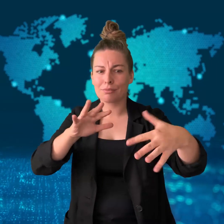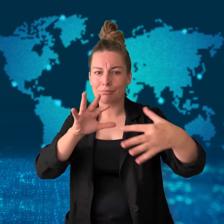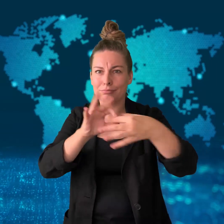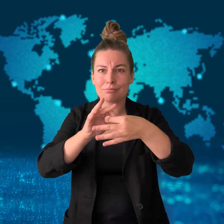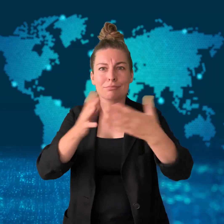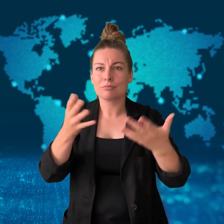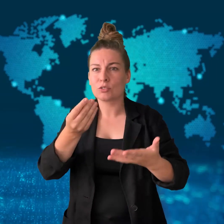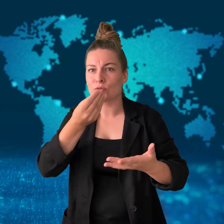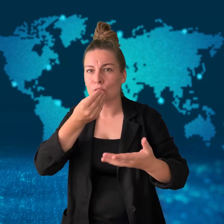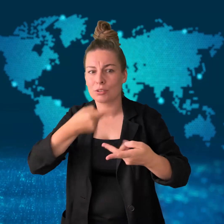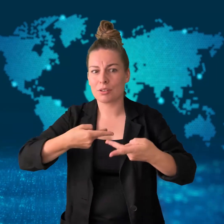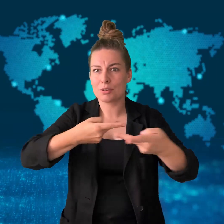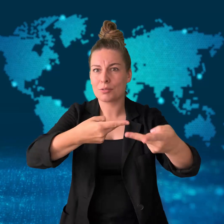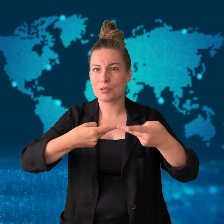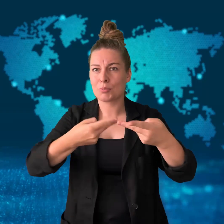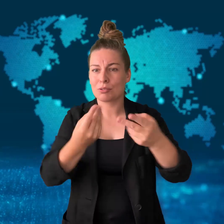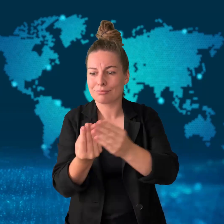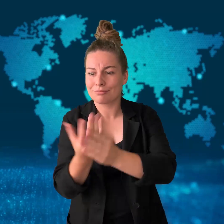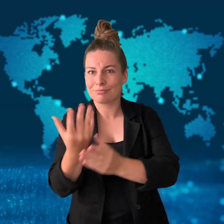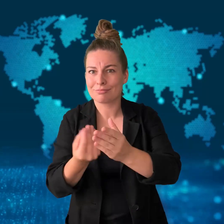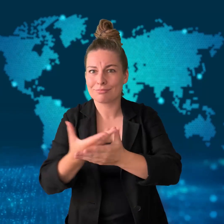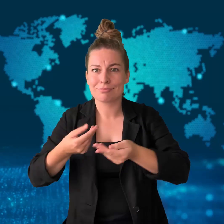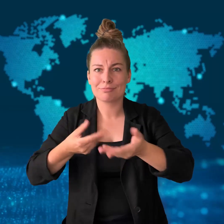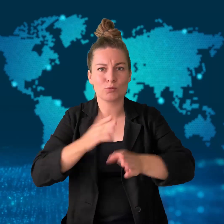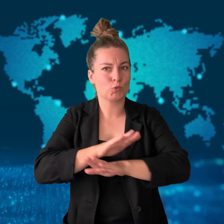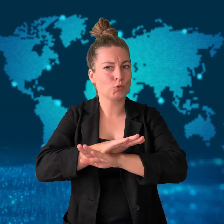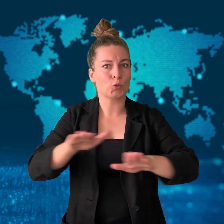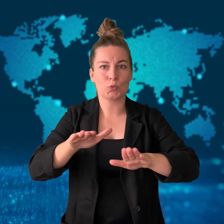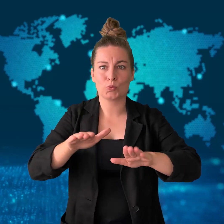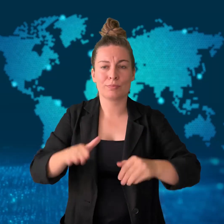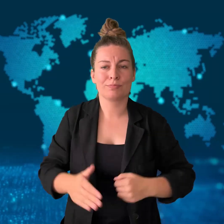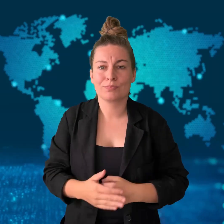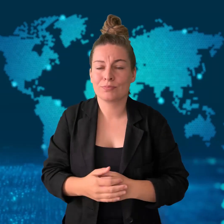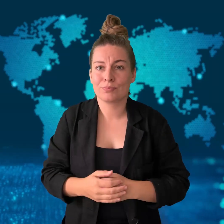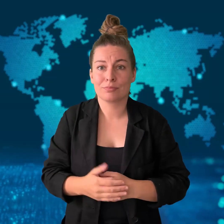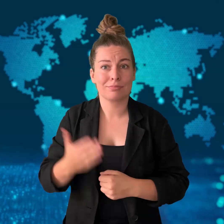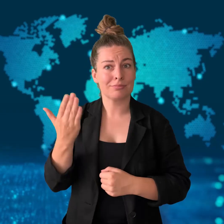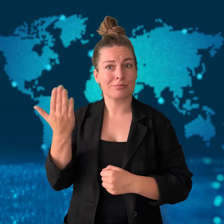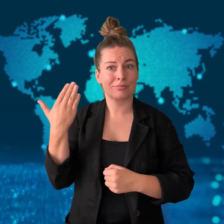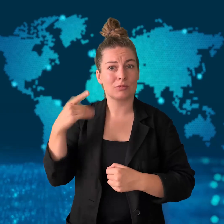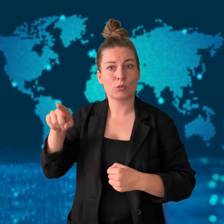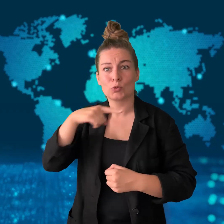the Black Sea grain deal.